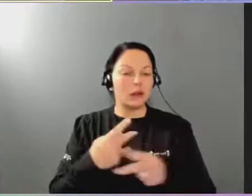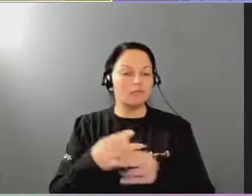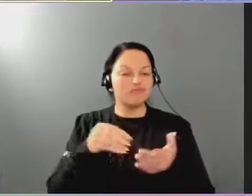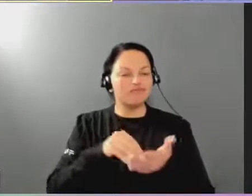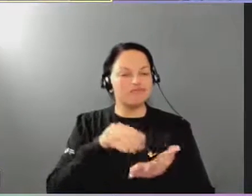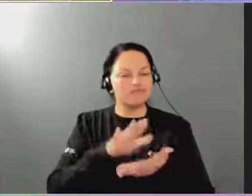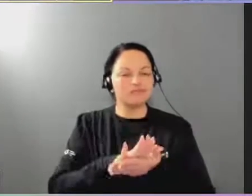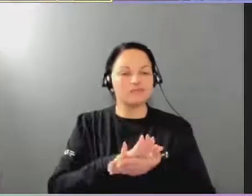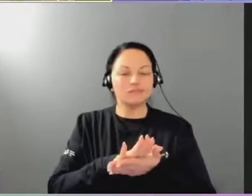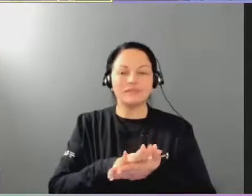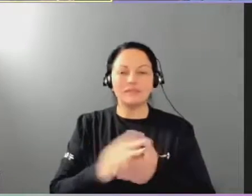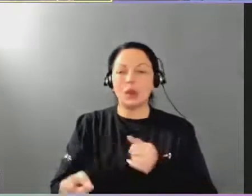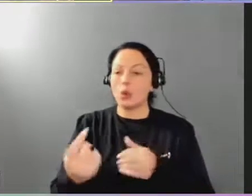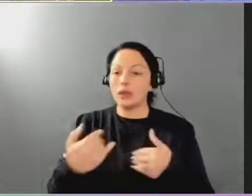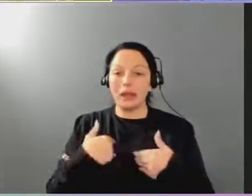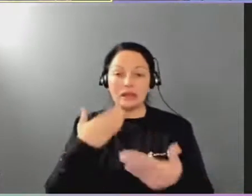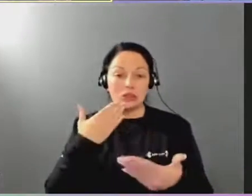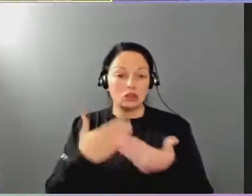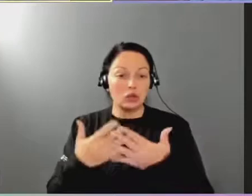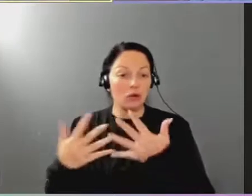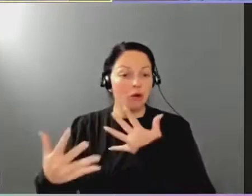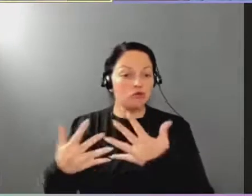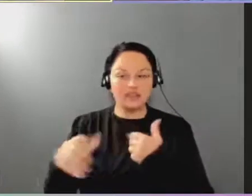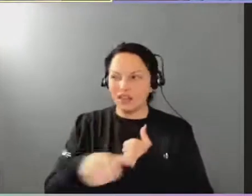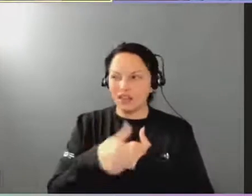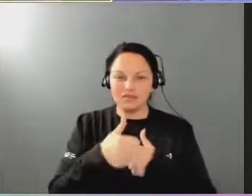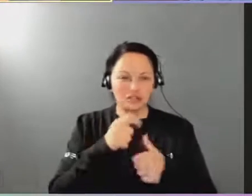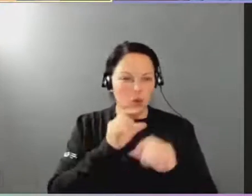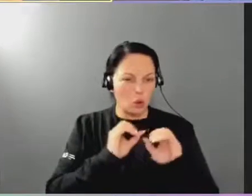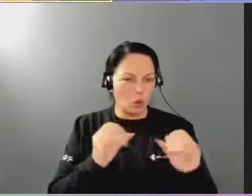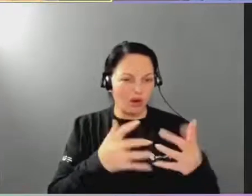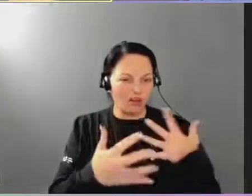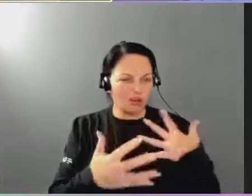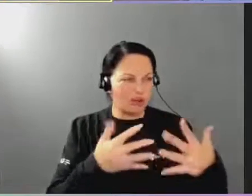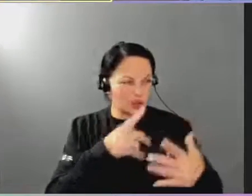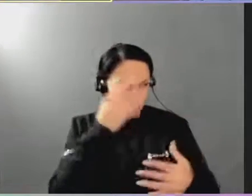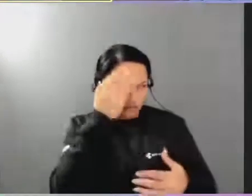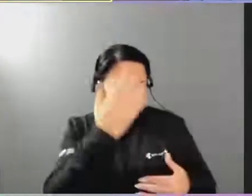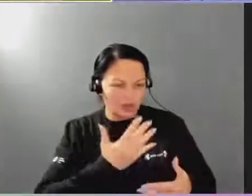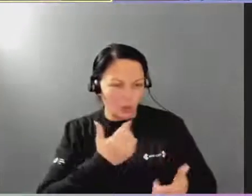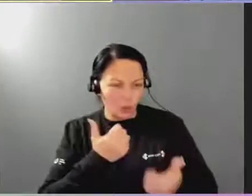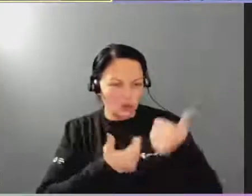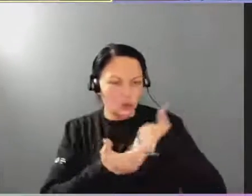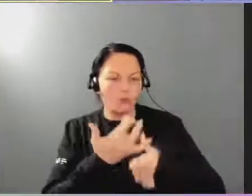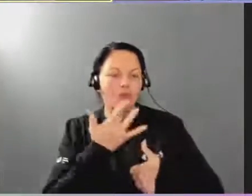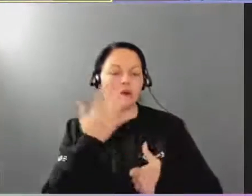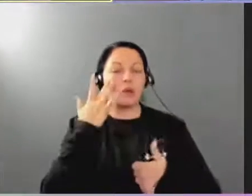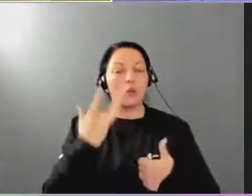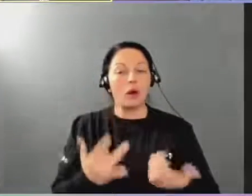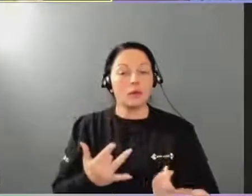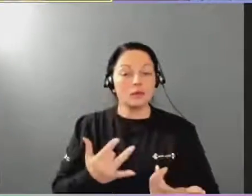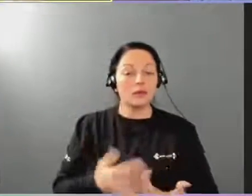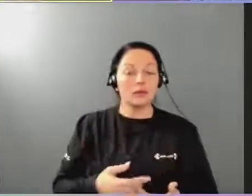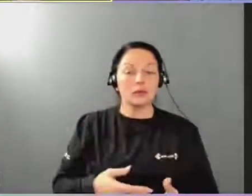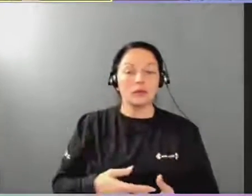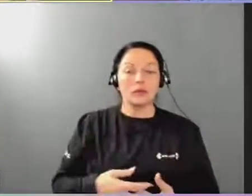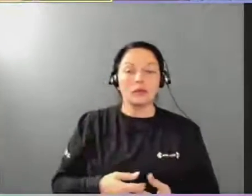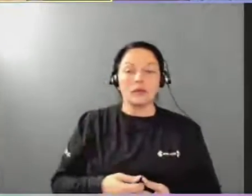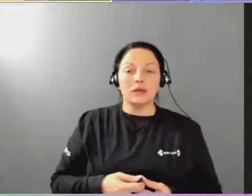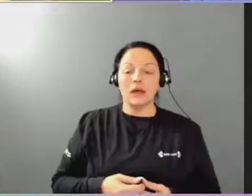that one personally. And you show them. Here's an example, and you show them two versions of a document when that has really good contrast and one that doesn't. You ask